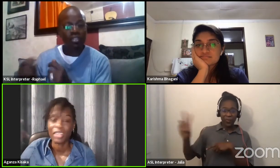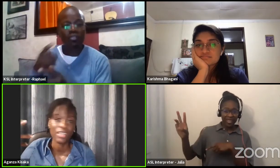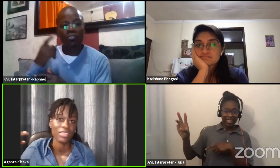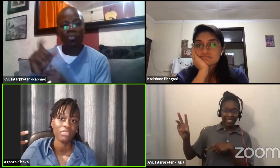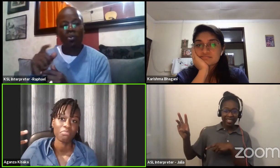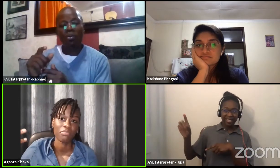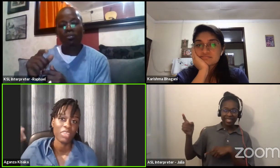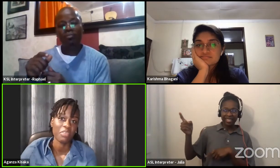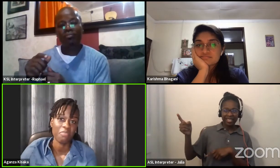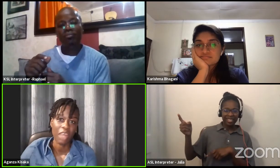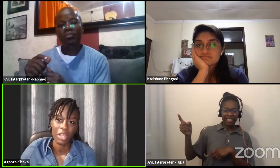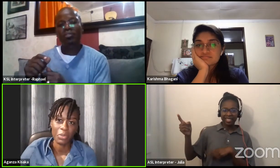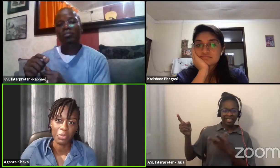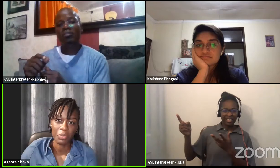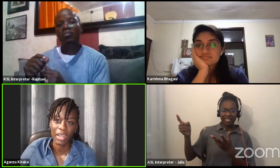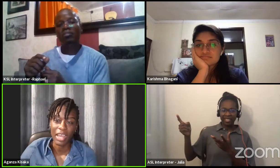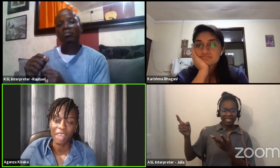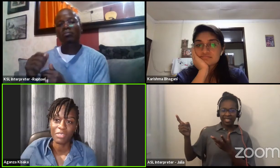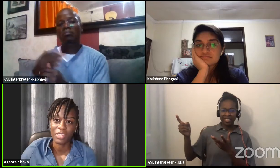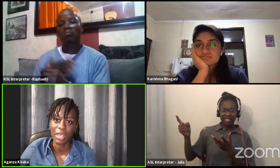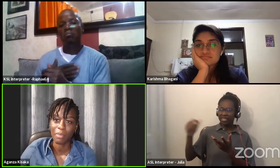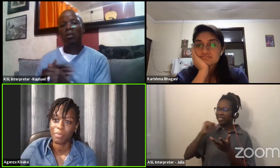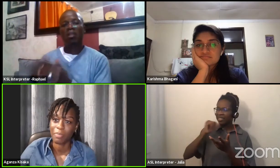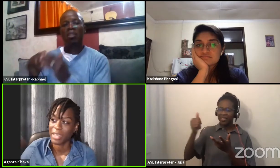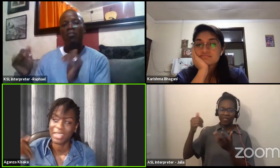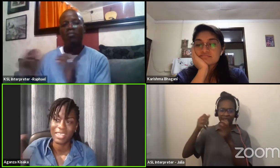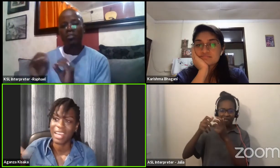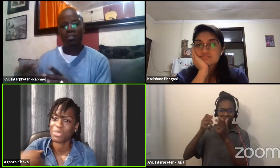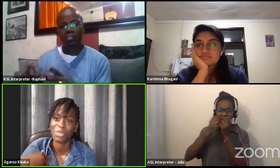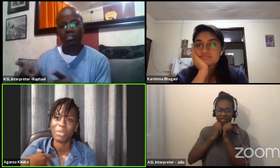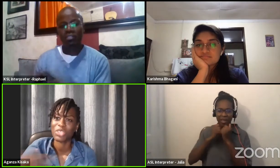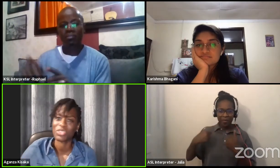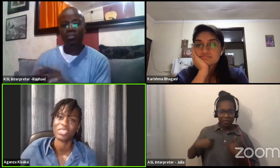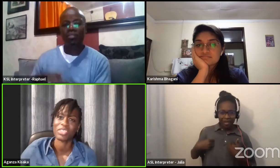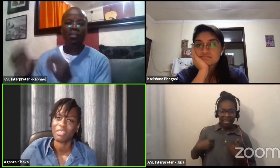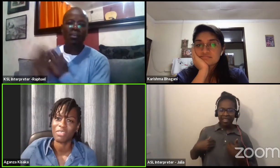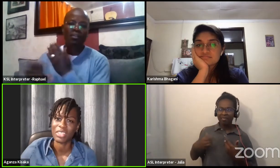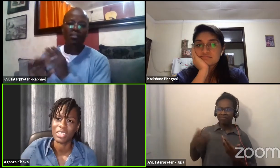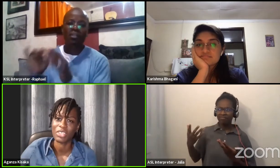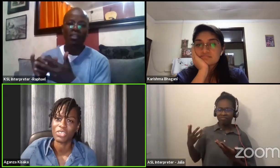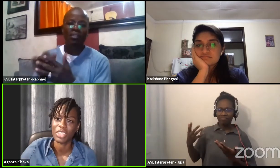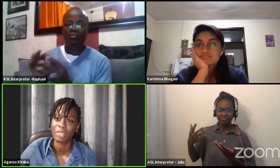that doesn't even value what would I have to say. And yet I have so much the say for this country.